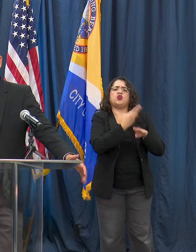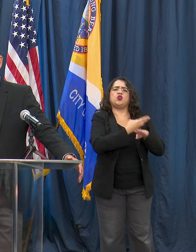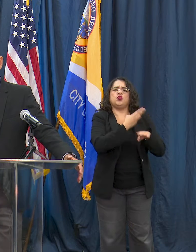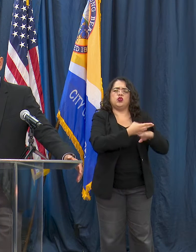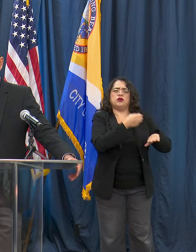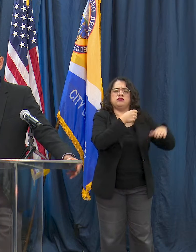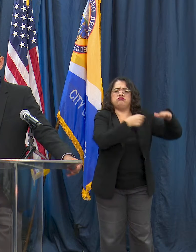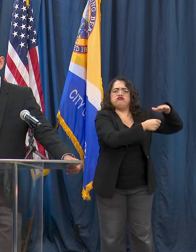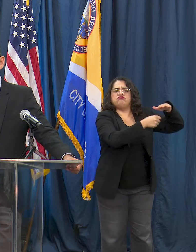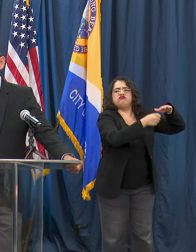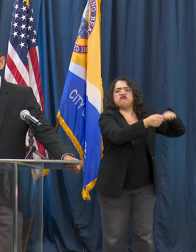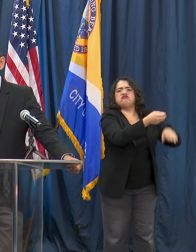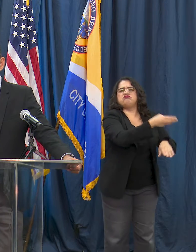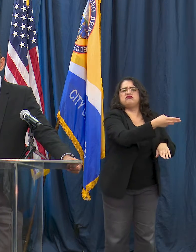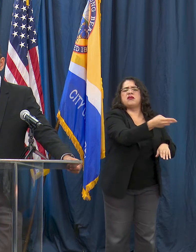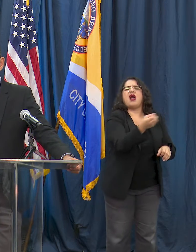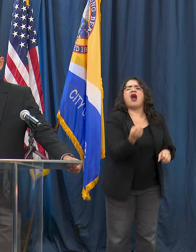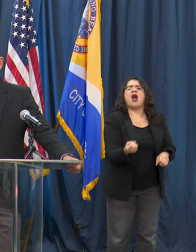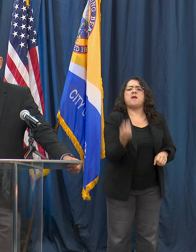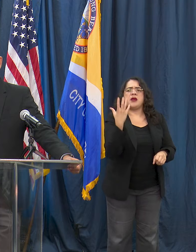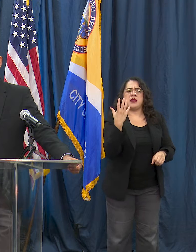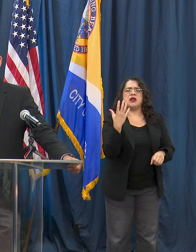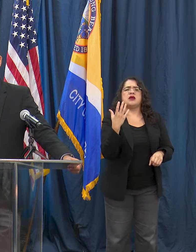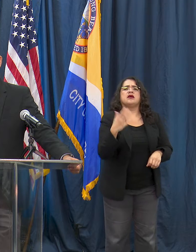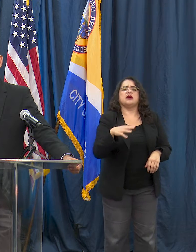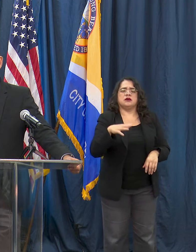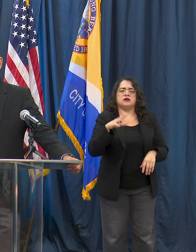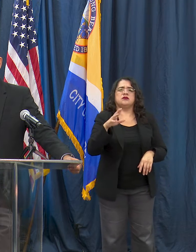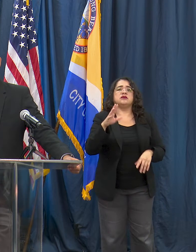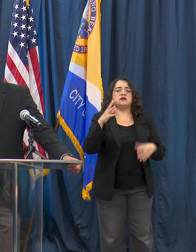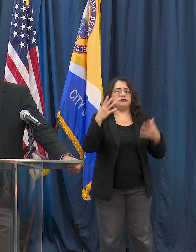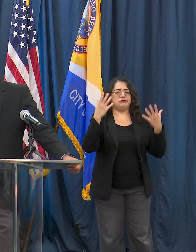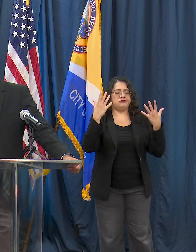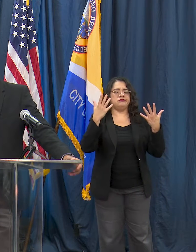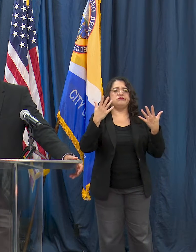Our hospitals still have a significant capacity to bring people